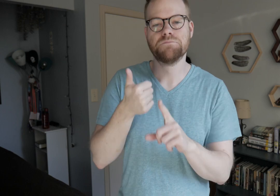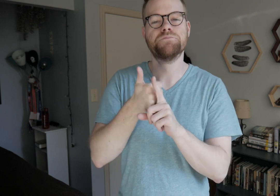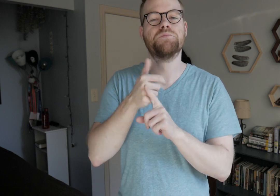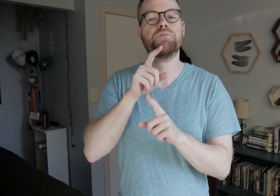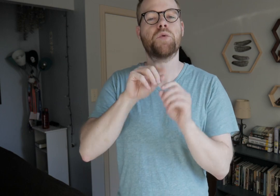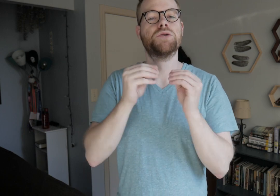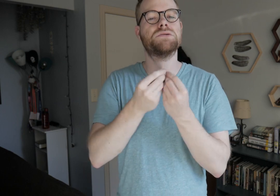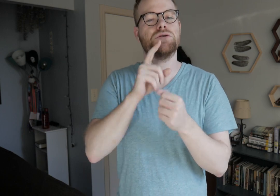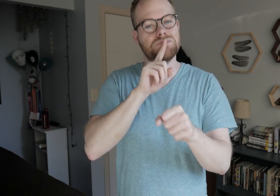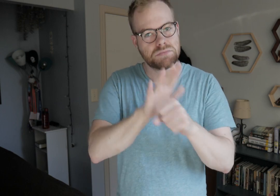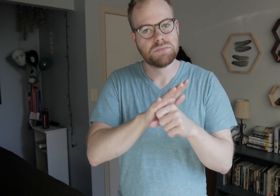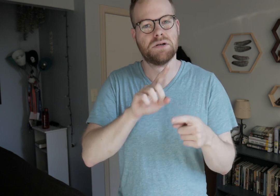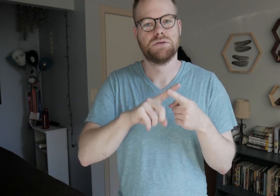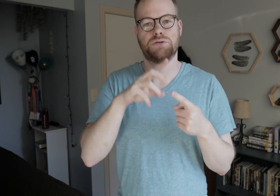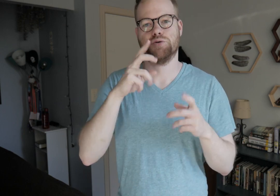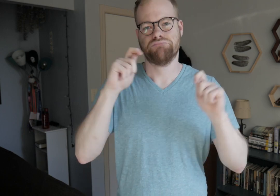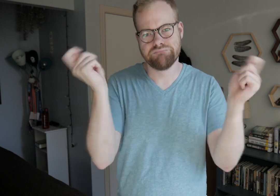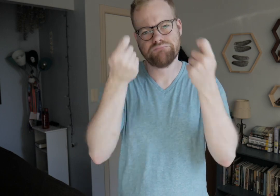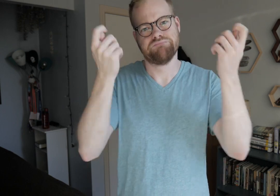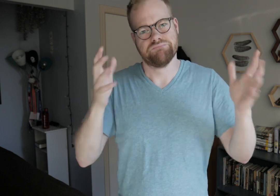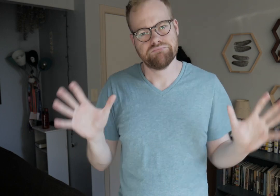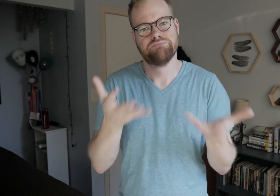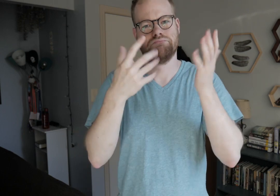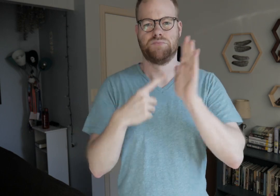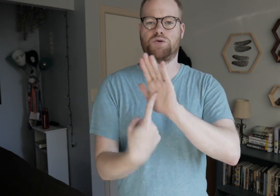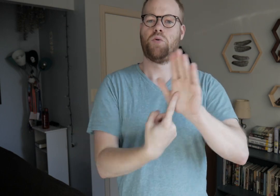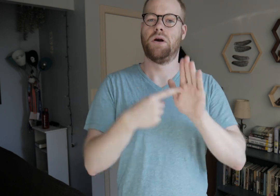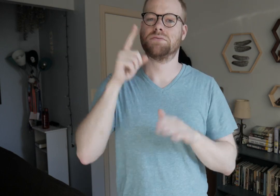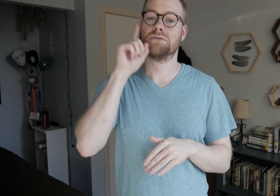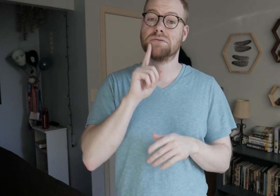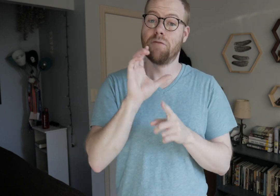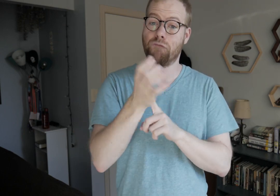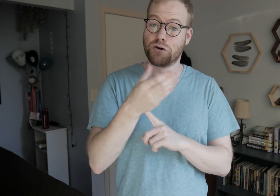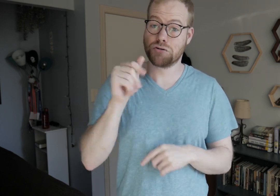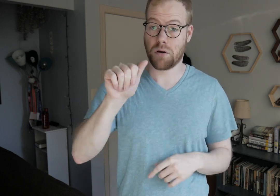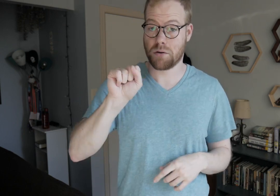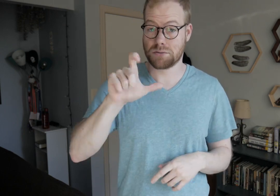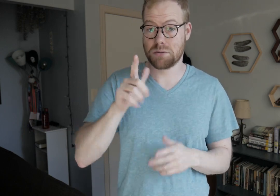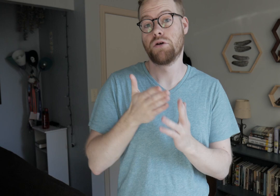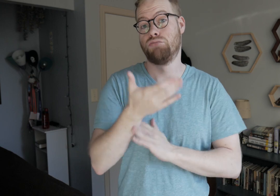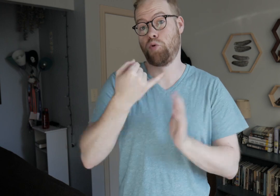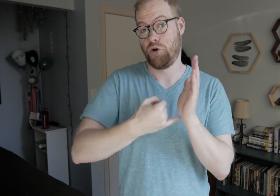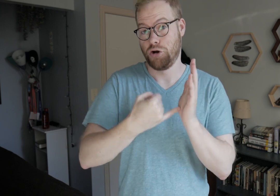it’s an organization dedicated to celebrating and showcasing deaf culture and ASL through the arts.